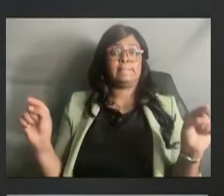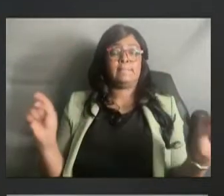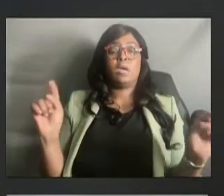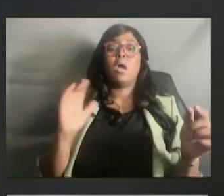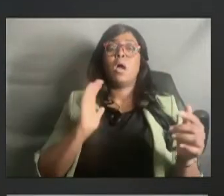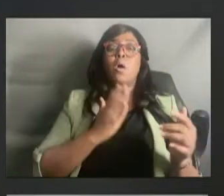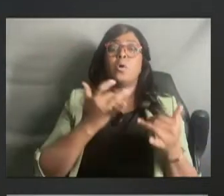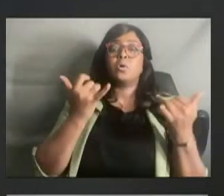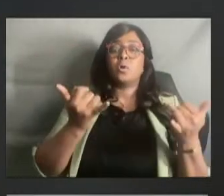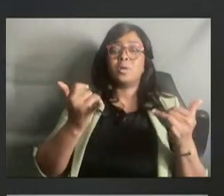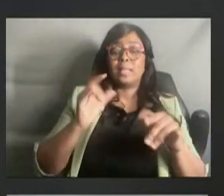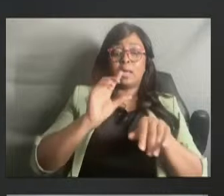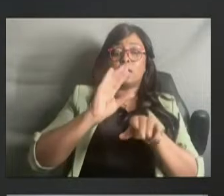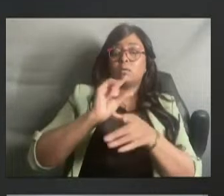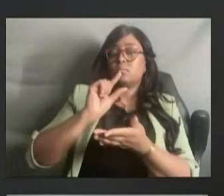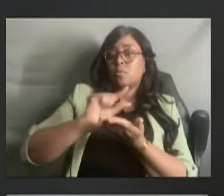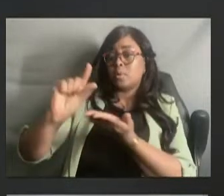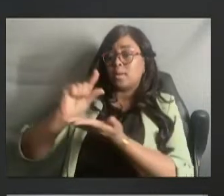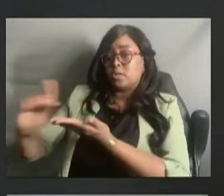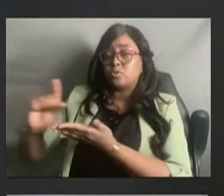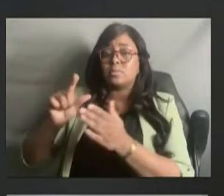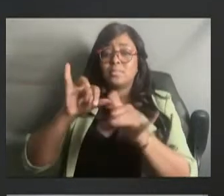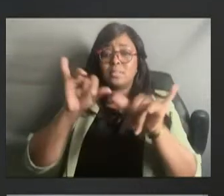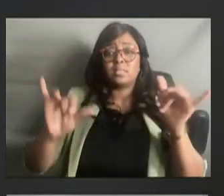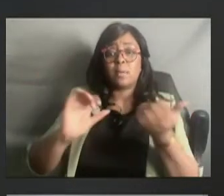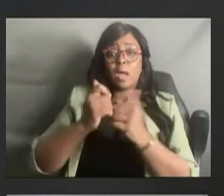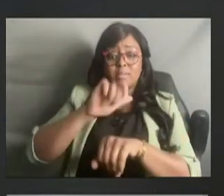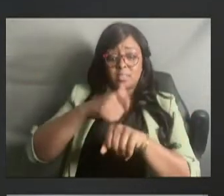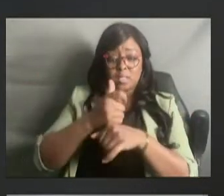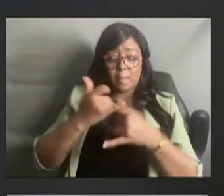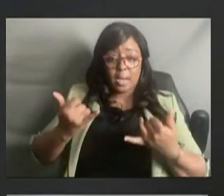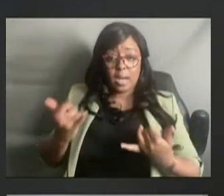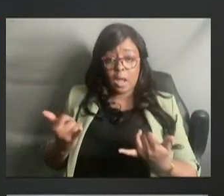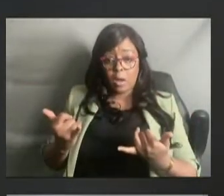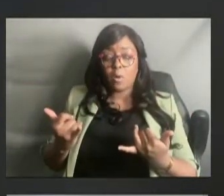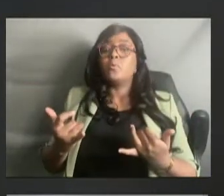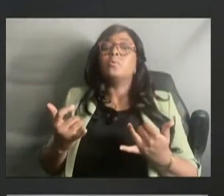there are some student population differences. And our